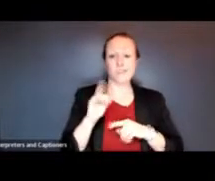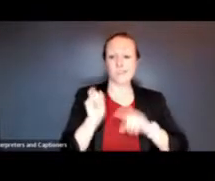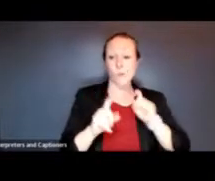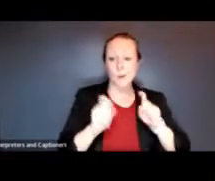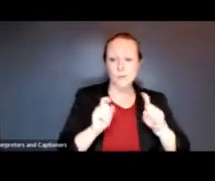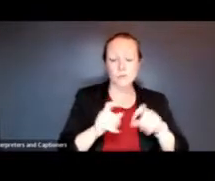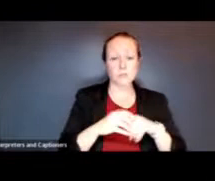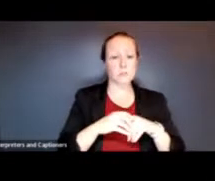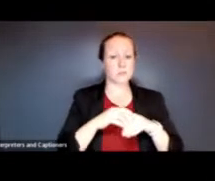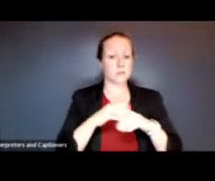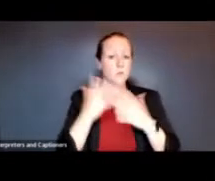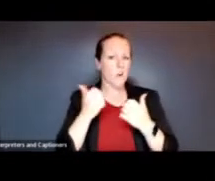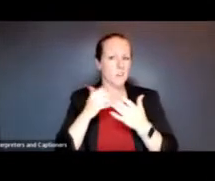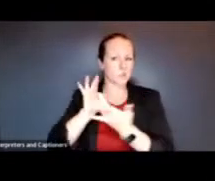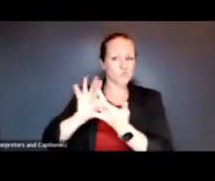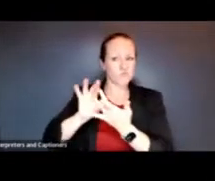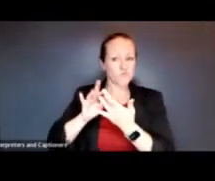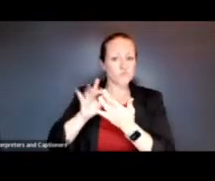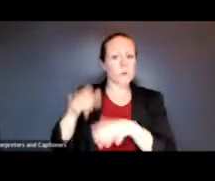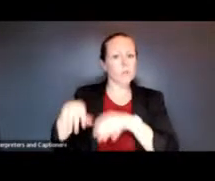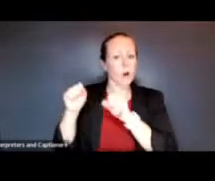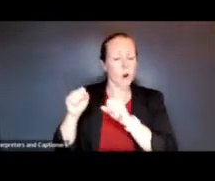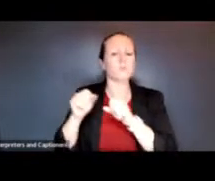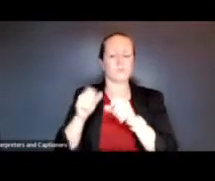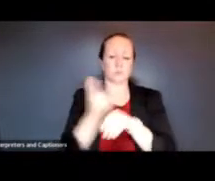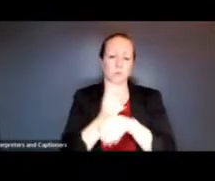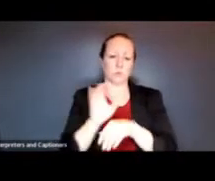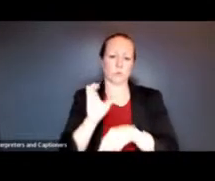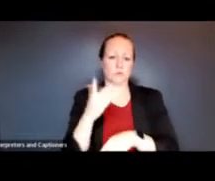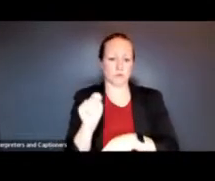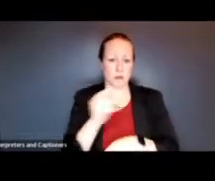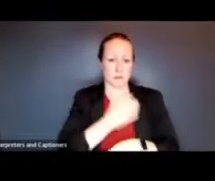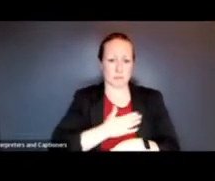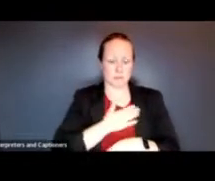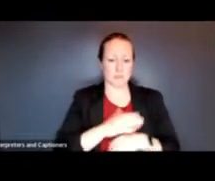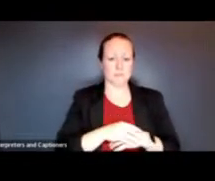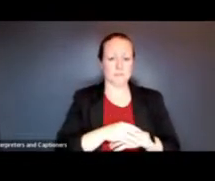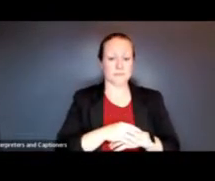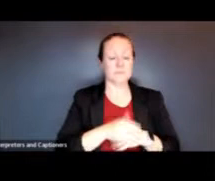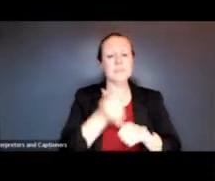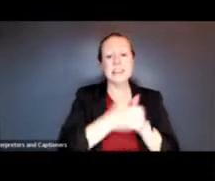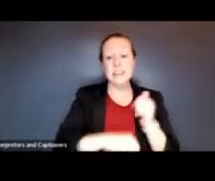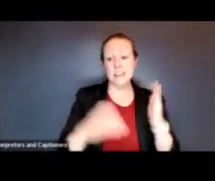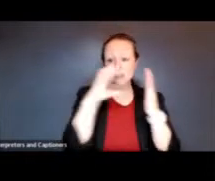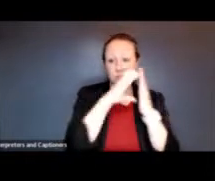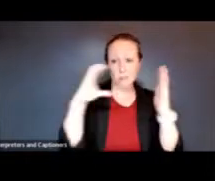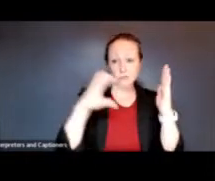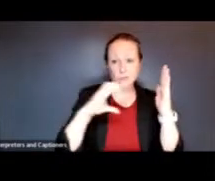communicate with the hosts. Towards the end of each section. Our speakers are going to have the opportunity to to respond to questions that have been entered